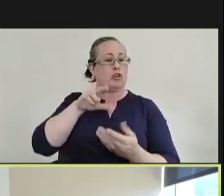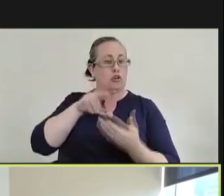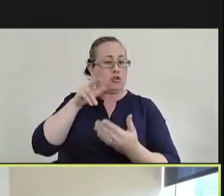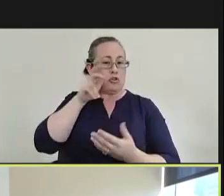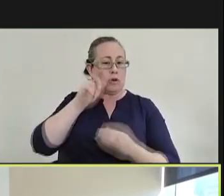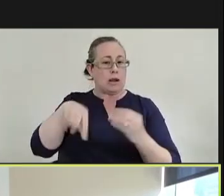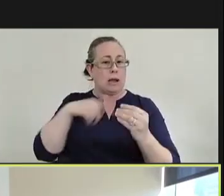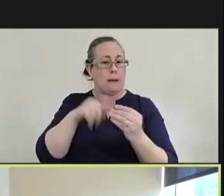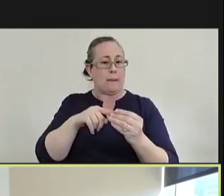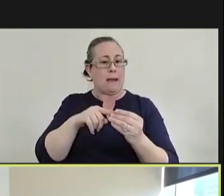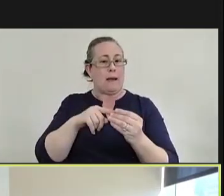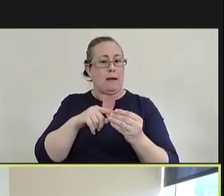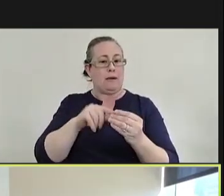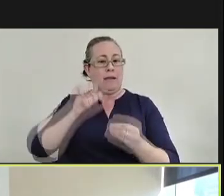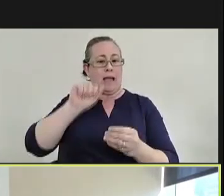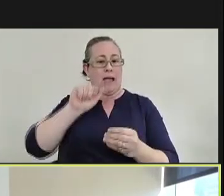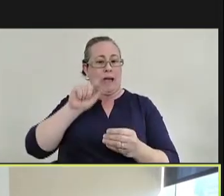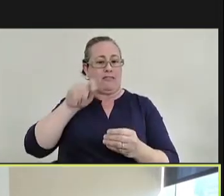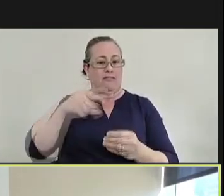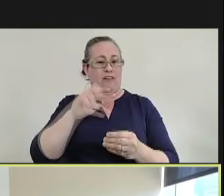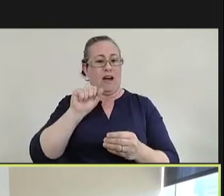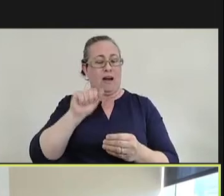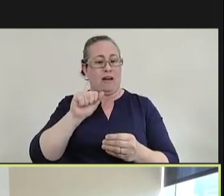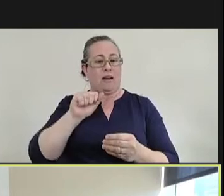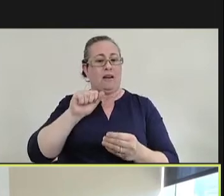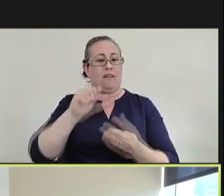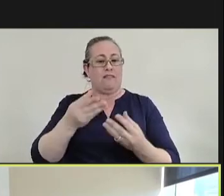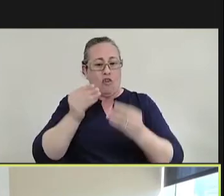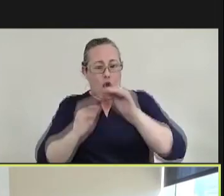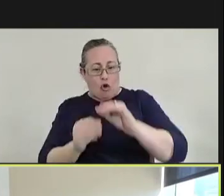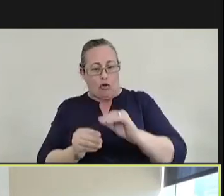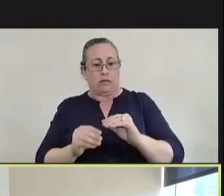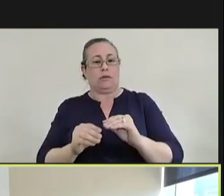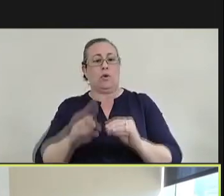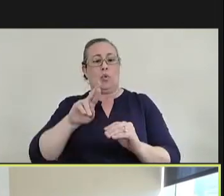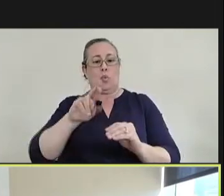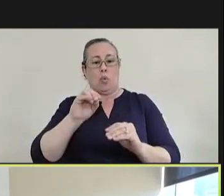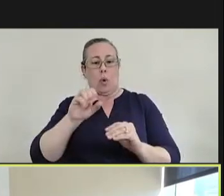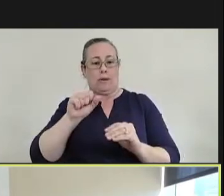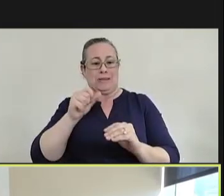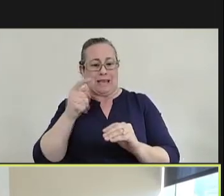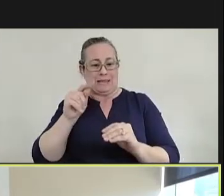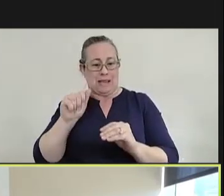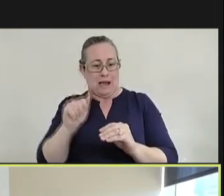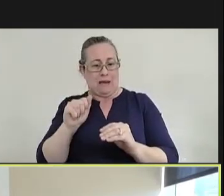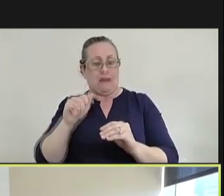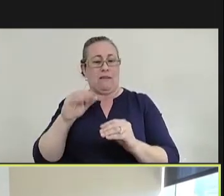RosettaFold. We use these tools, OmegaFold, OpenFold. And this allows us to predict the